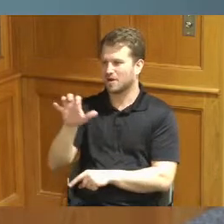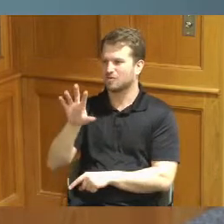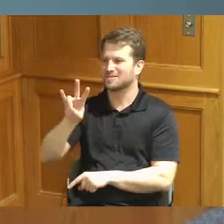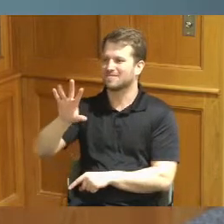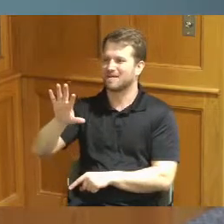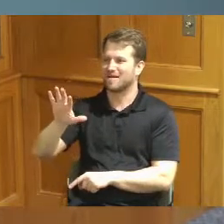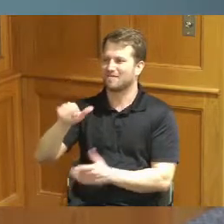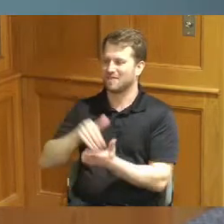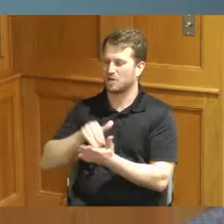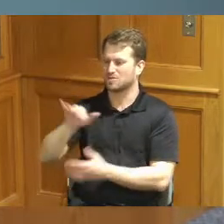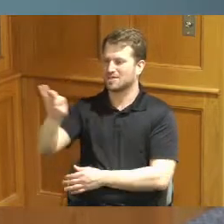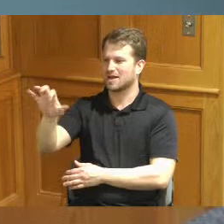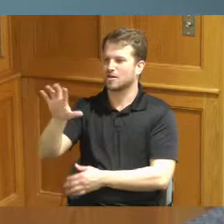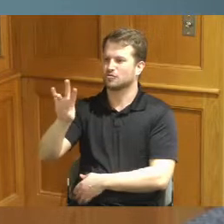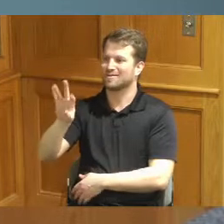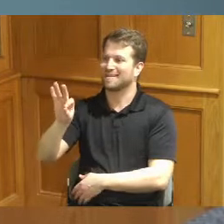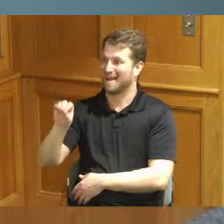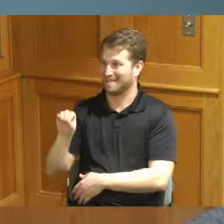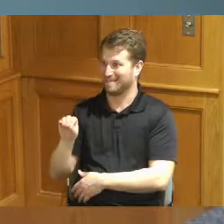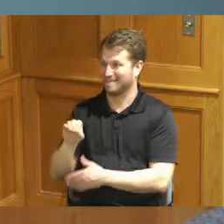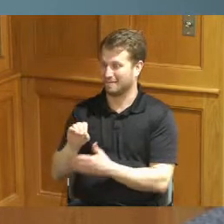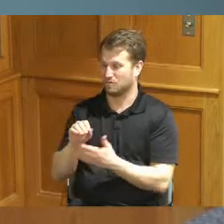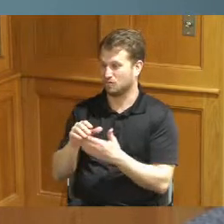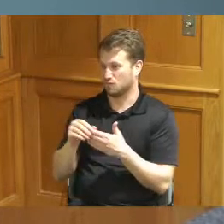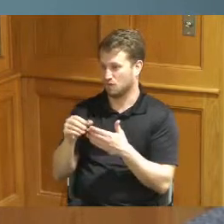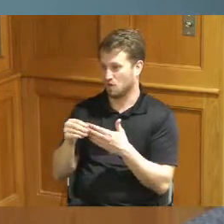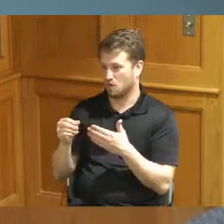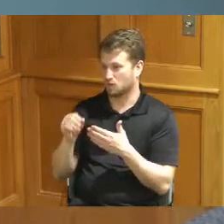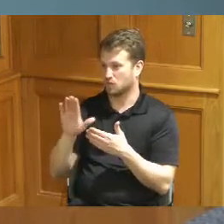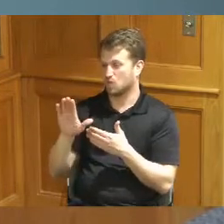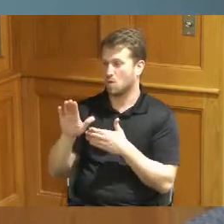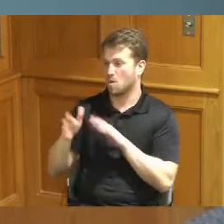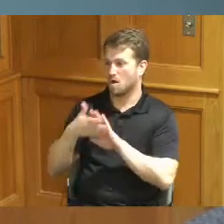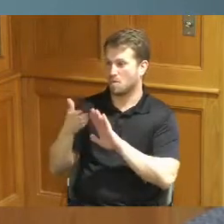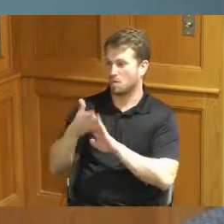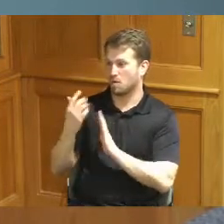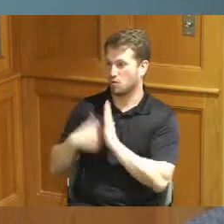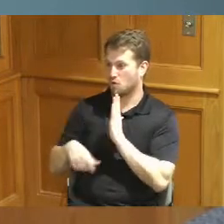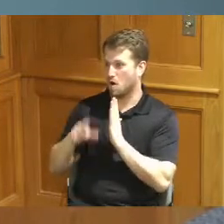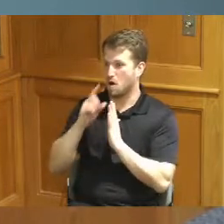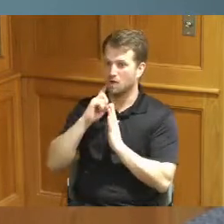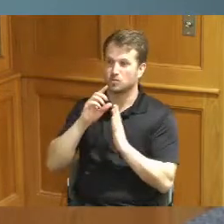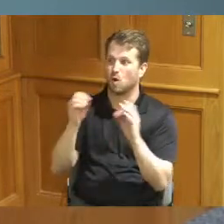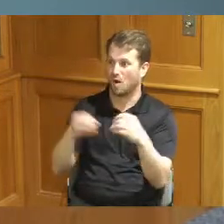990 dollars is over overhead for your organization for running this program is that correct